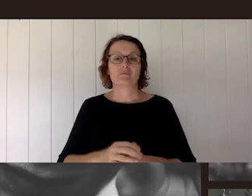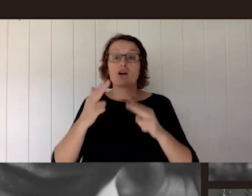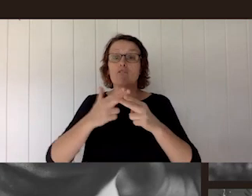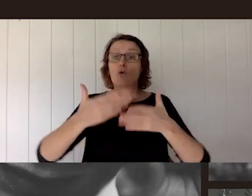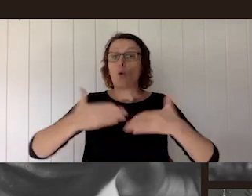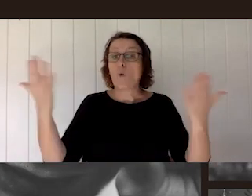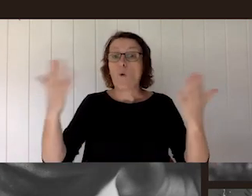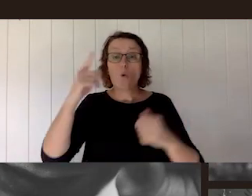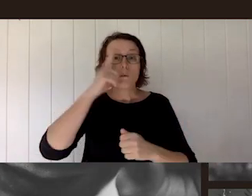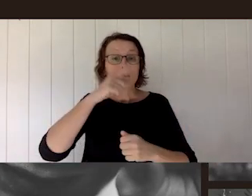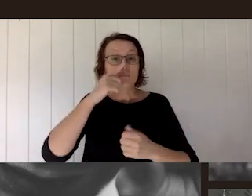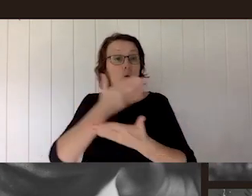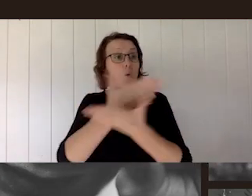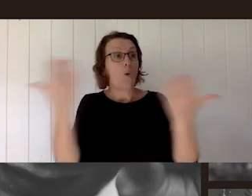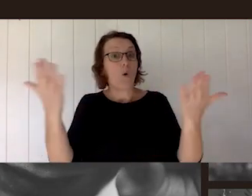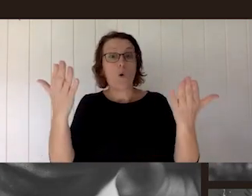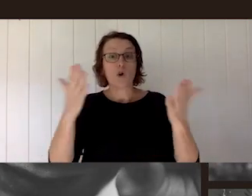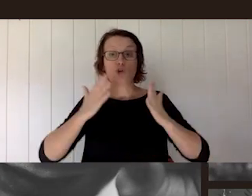all people, all humans, is that emotions actually drive the basis